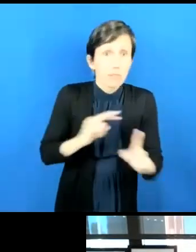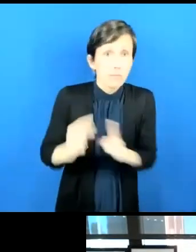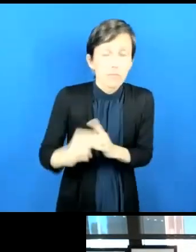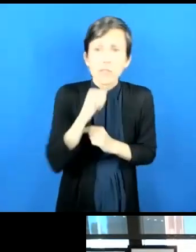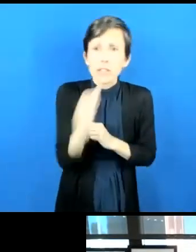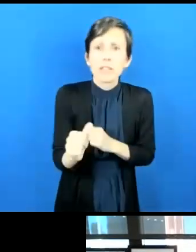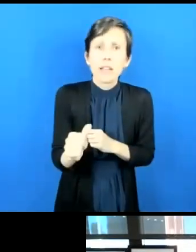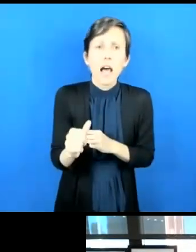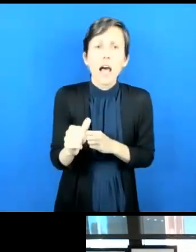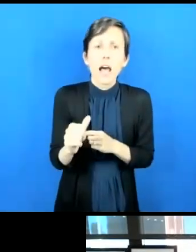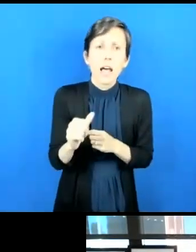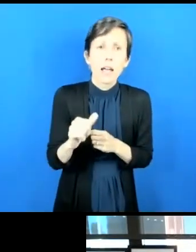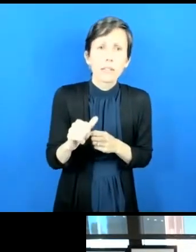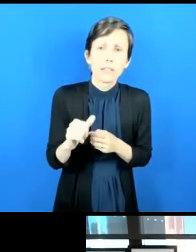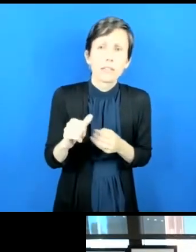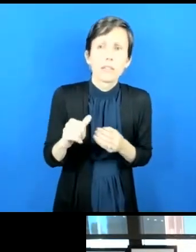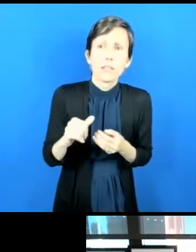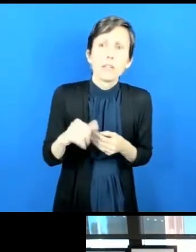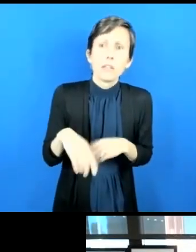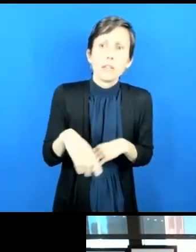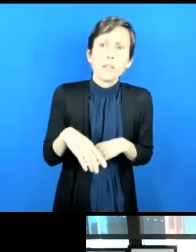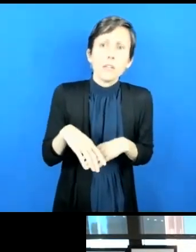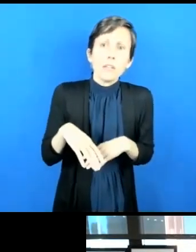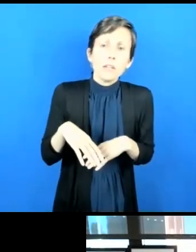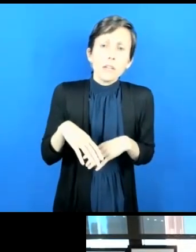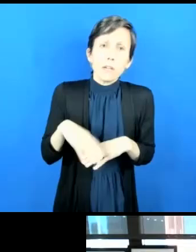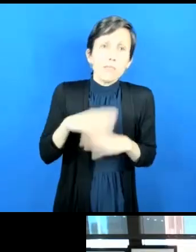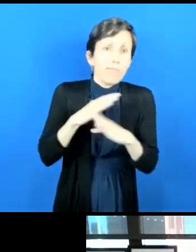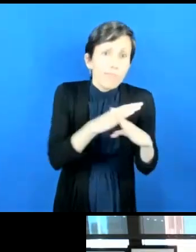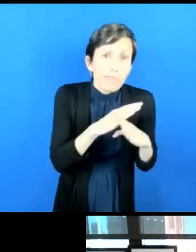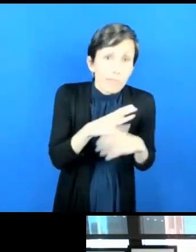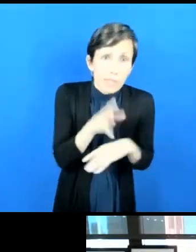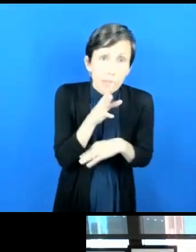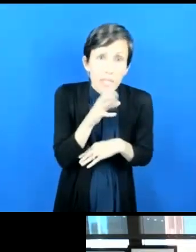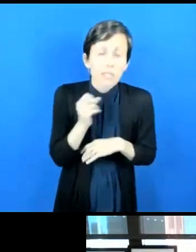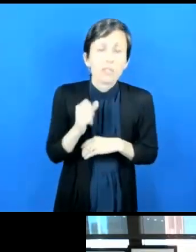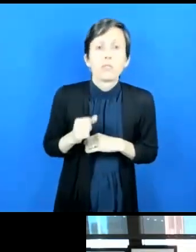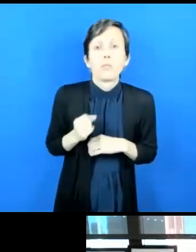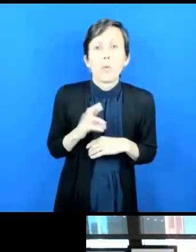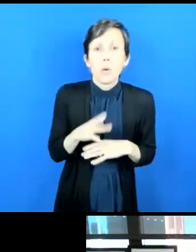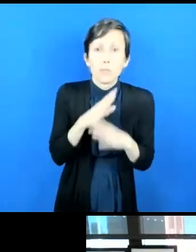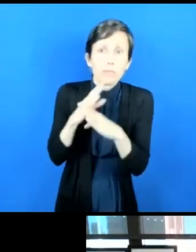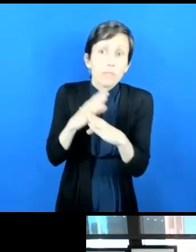or censoring perspectives and the like too. So to me that the idea of questioning, you know,